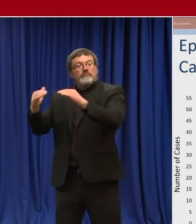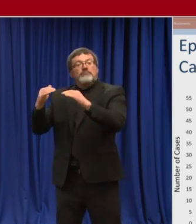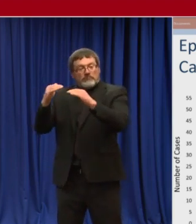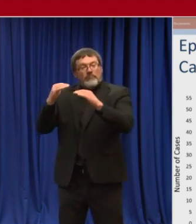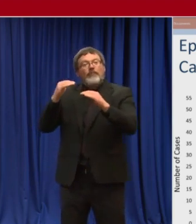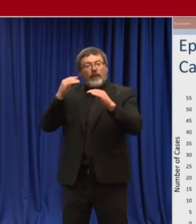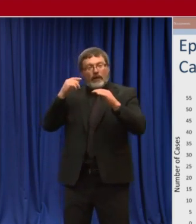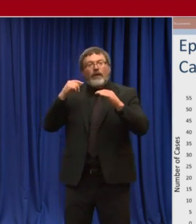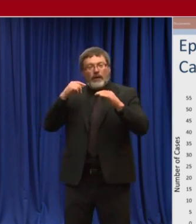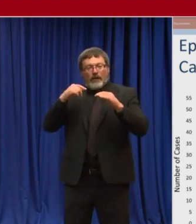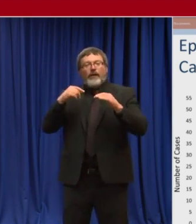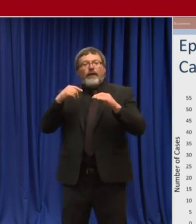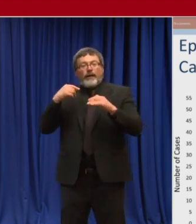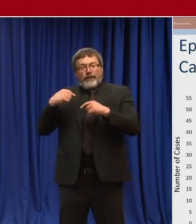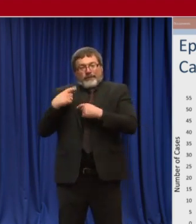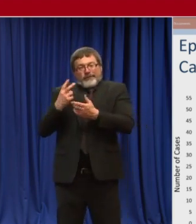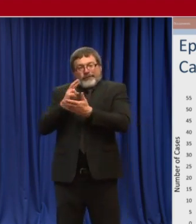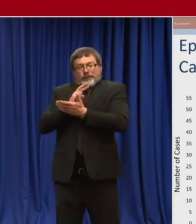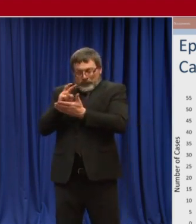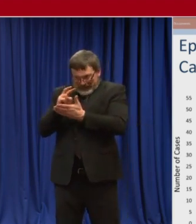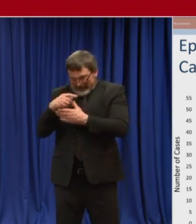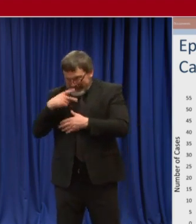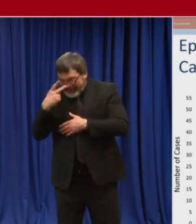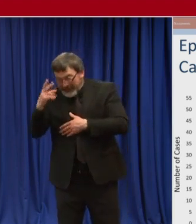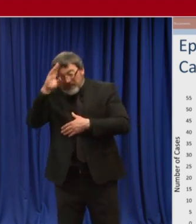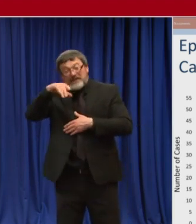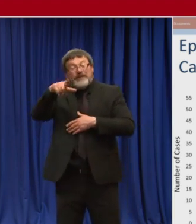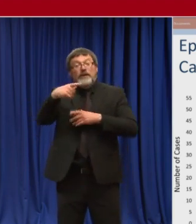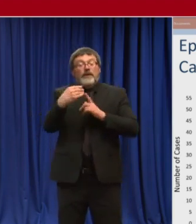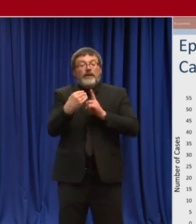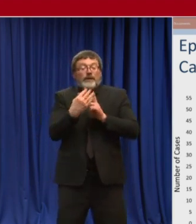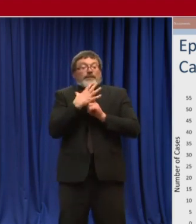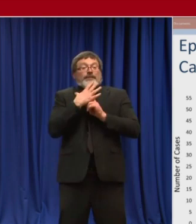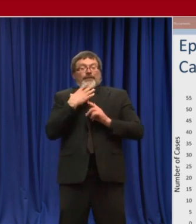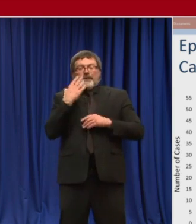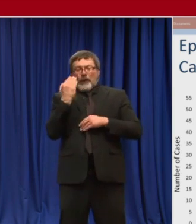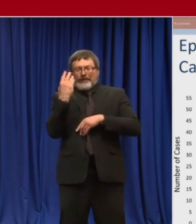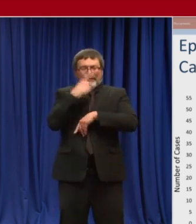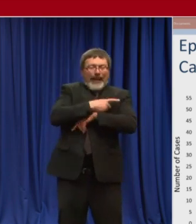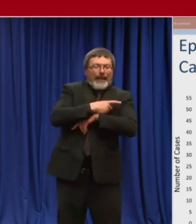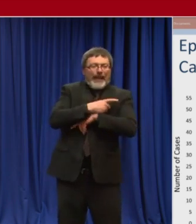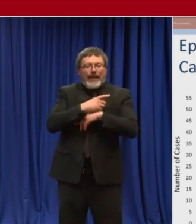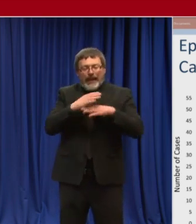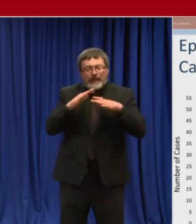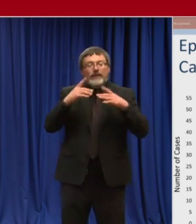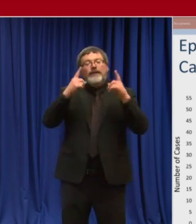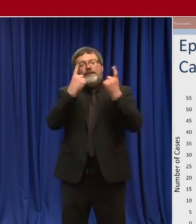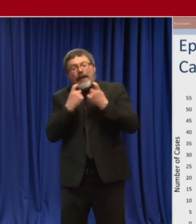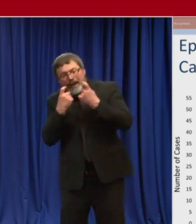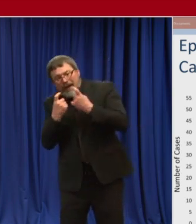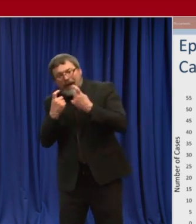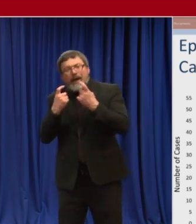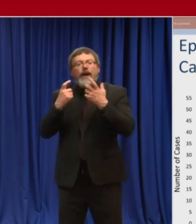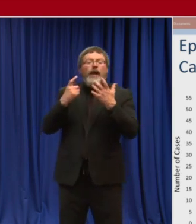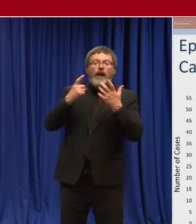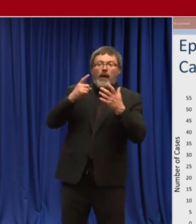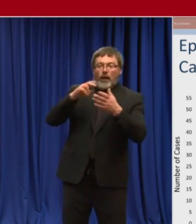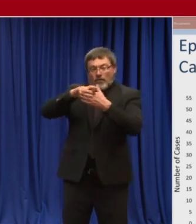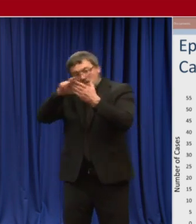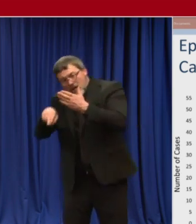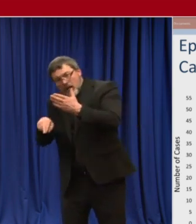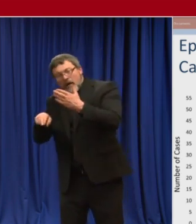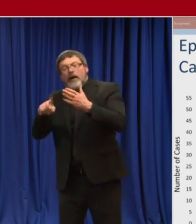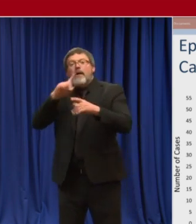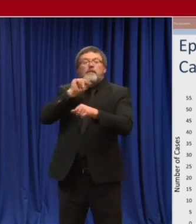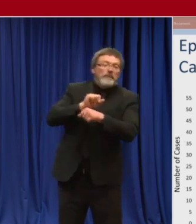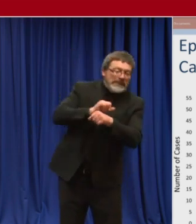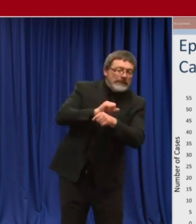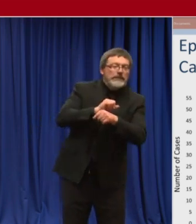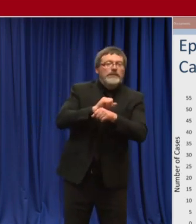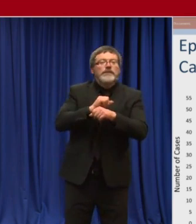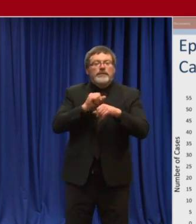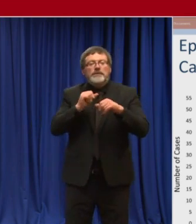UP TO 14 DAYS OR TWO WEEKS FROM WHEN SOMEONE IS EXPOSED UNTIL WHEN THEY DEVELOP SYMPTOMS AND GO IN FOR TESTING POTENTIALLY AND THEN THERE’S A DELAY WITH REPORTING.